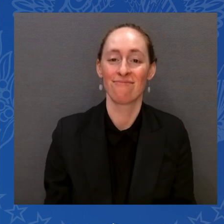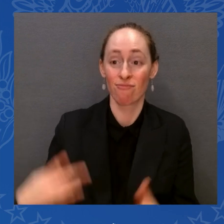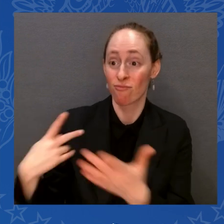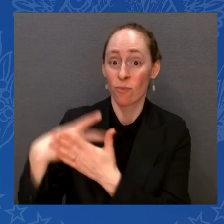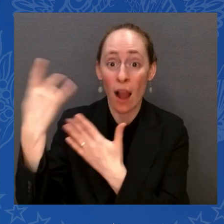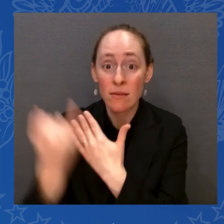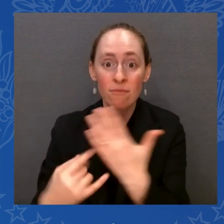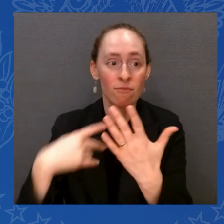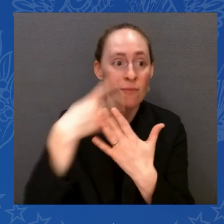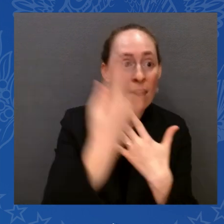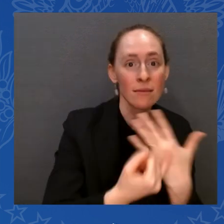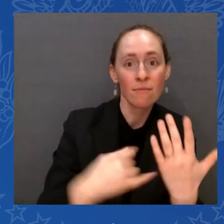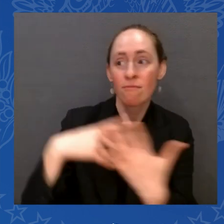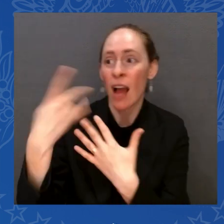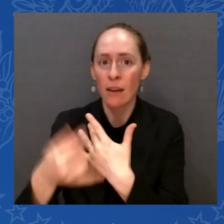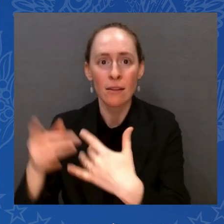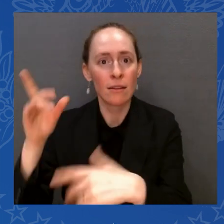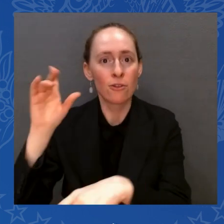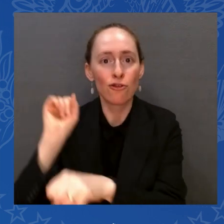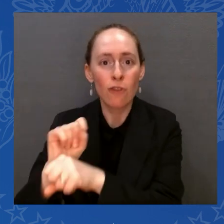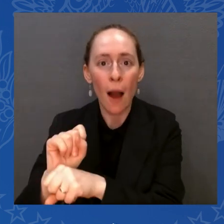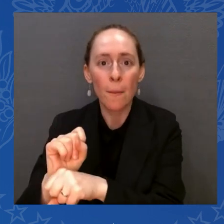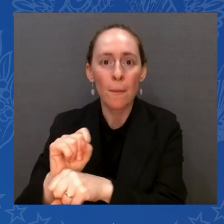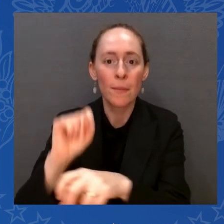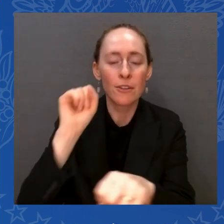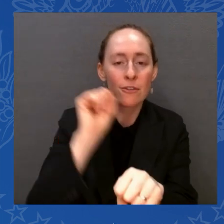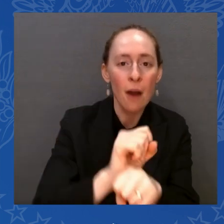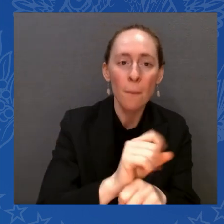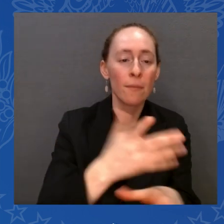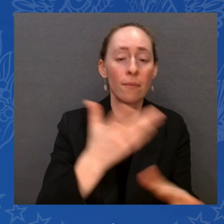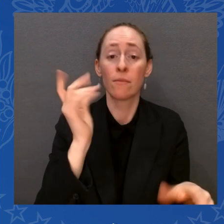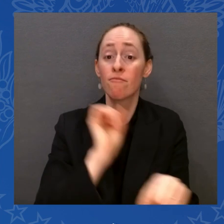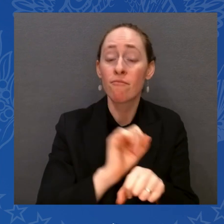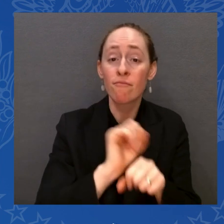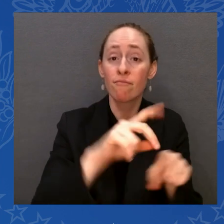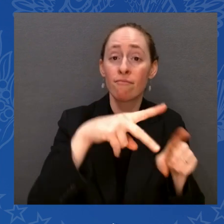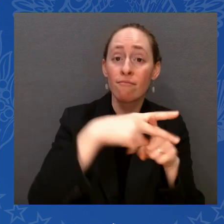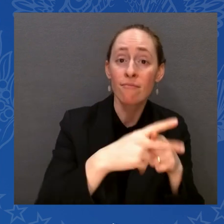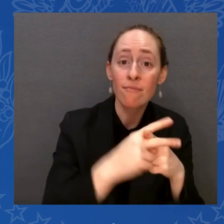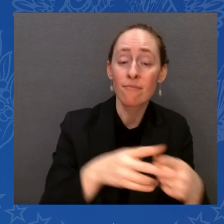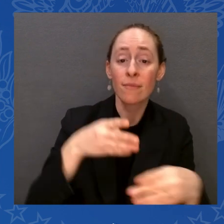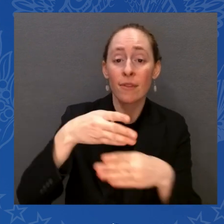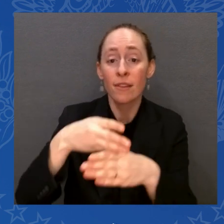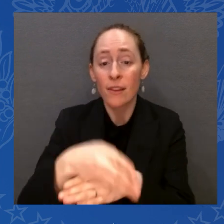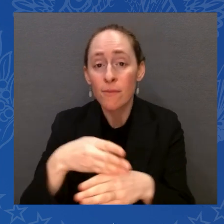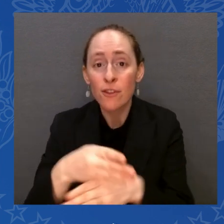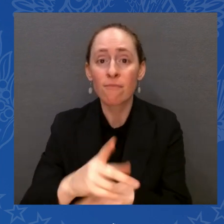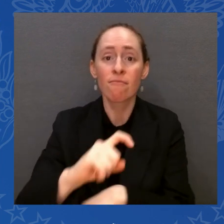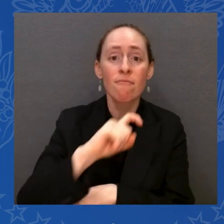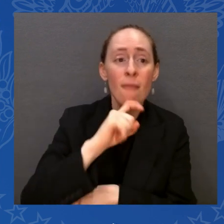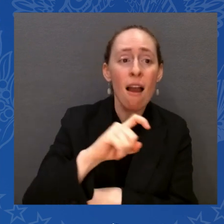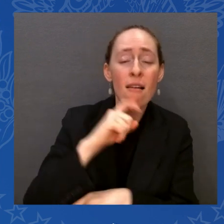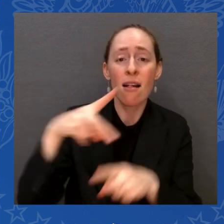carpenters, cement masons, iron workers, and so many more. These are good jobs. Jobs you can raise a family on.